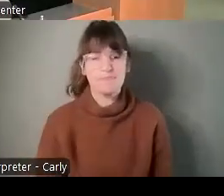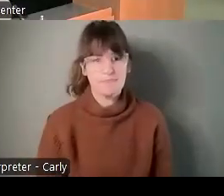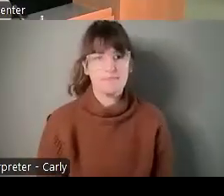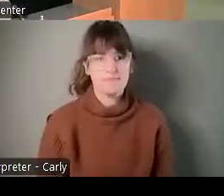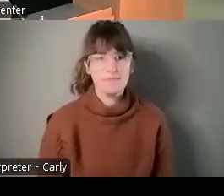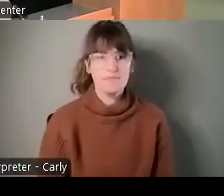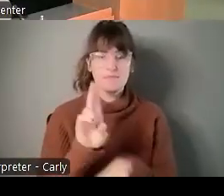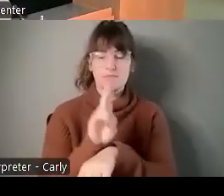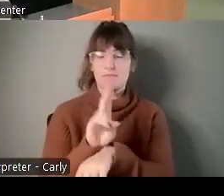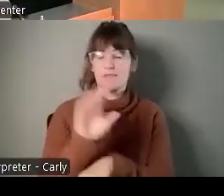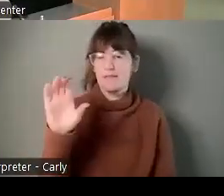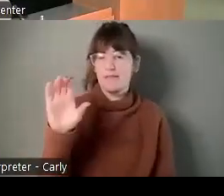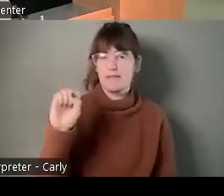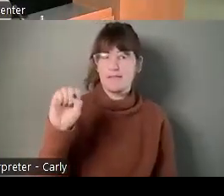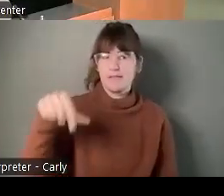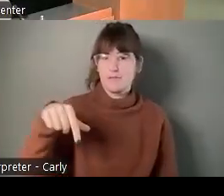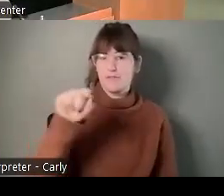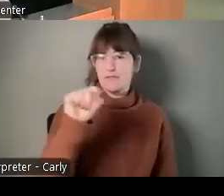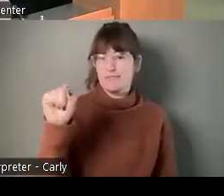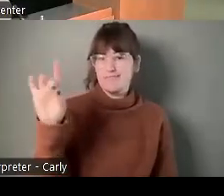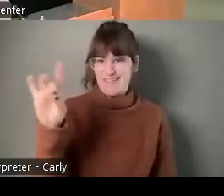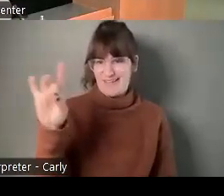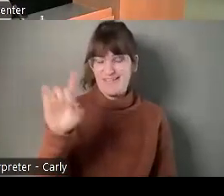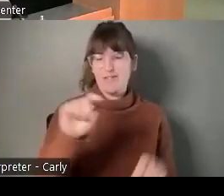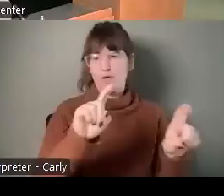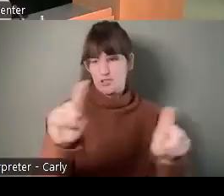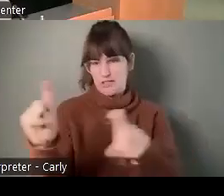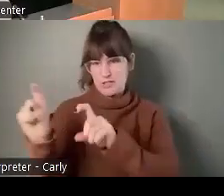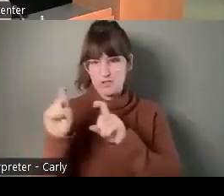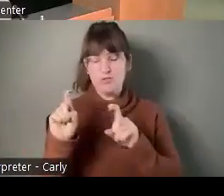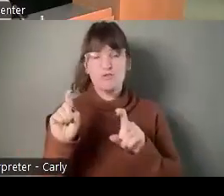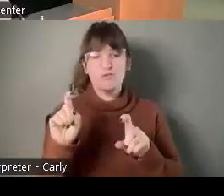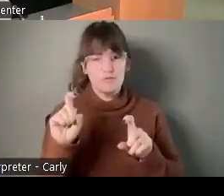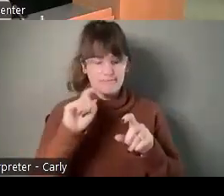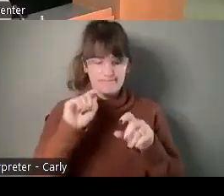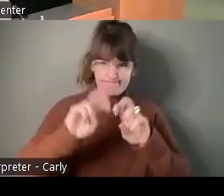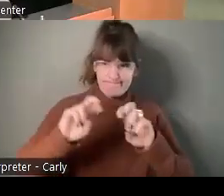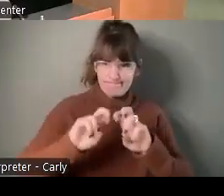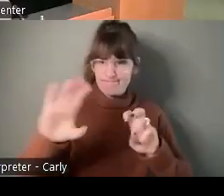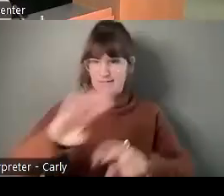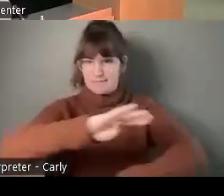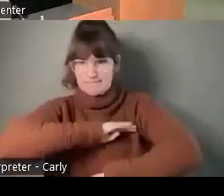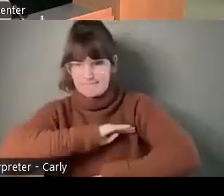client satisfaction questionnaire um, to ass uh, address assess level of satisfaction and care and